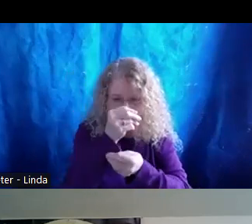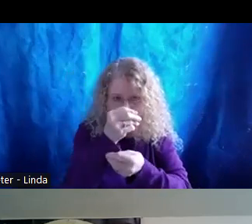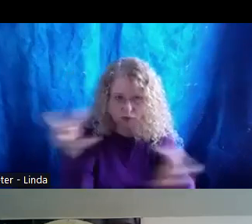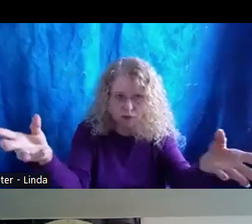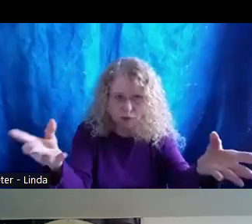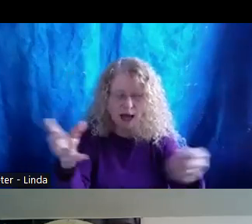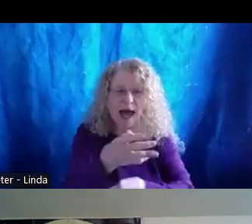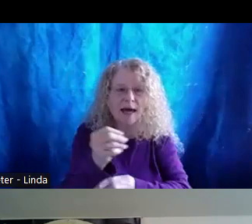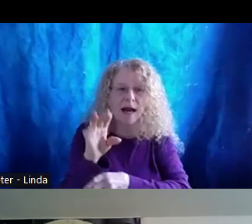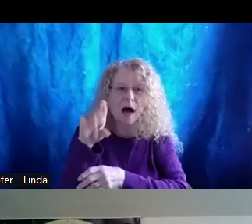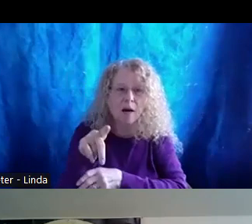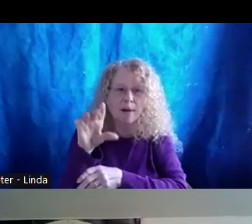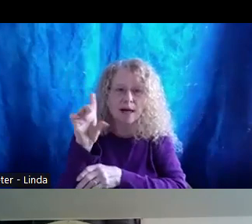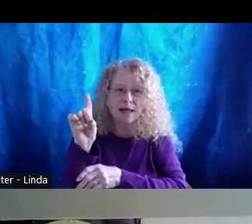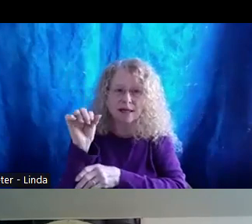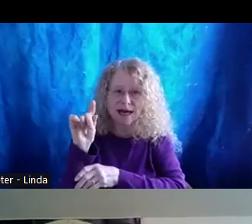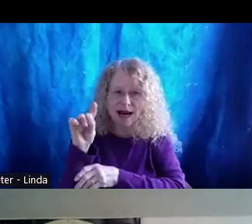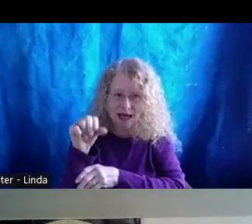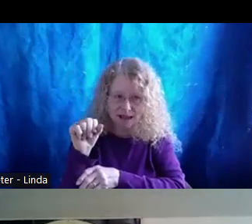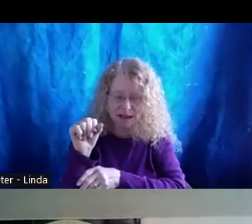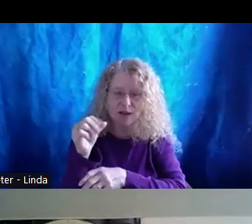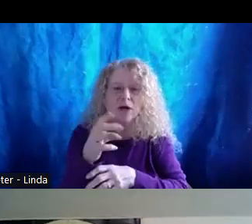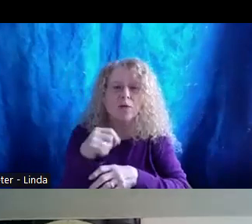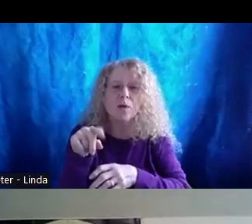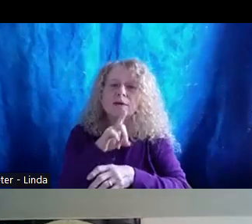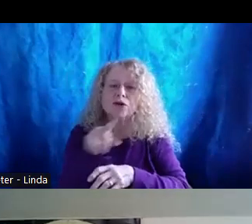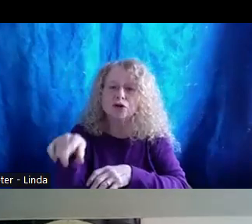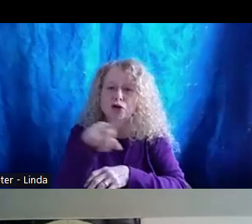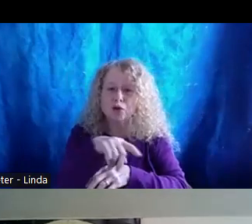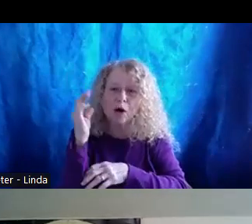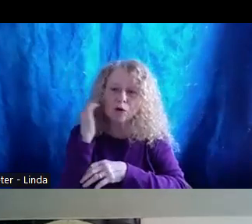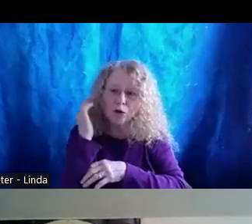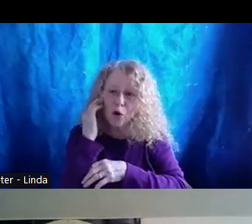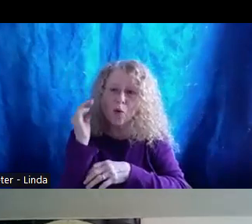SO WANTED TO MAKE SURE YOU WERE ALL AWARE OF THOSE CHANGES.